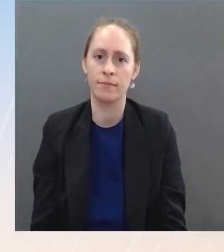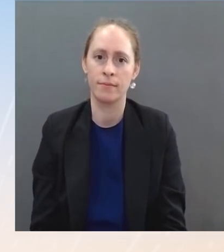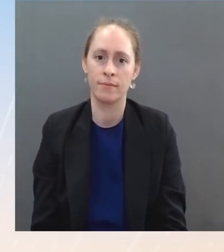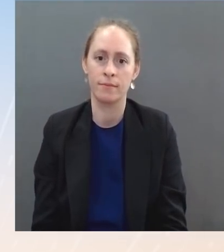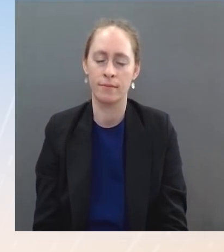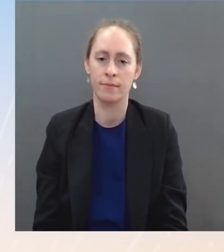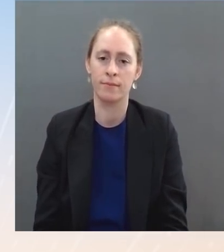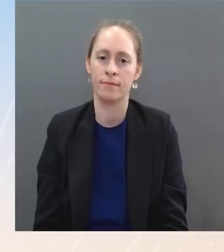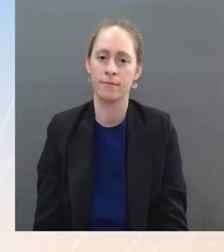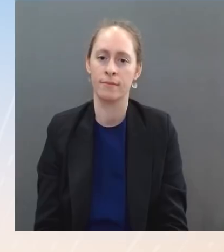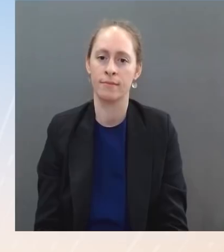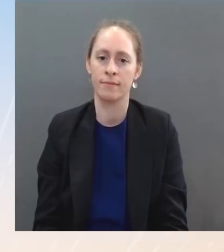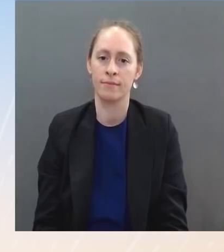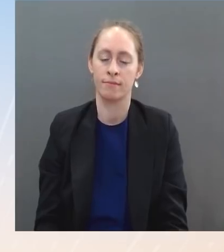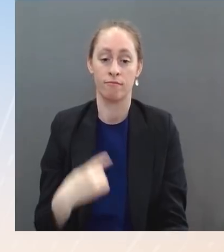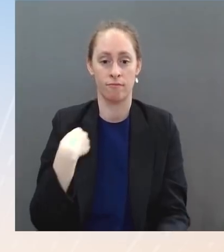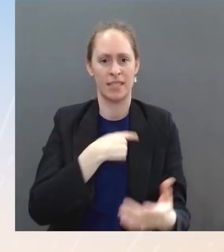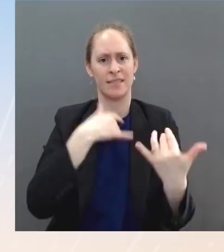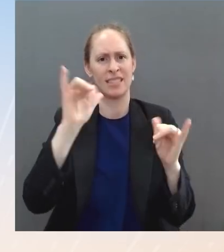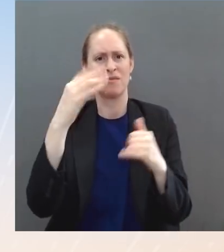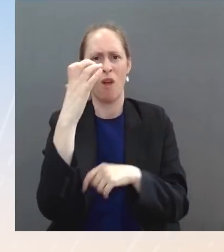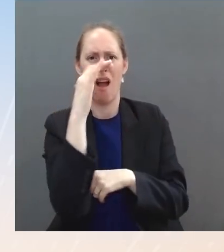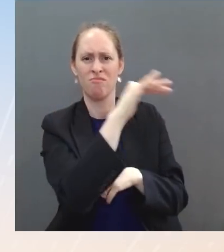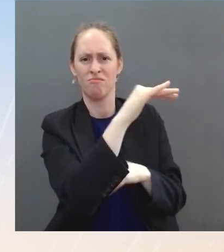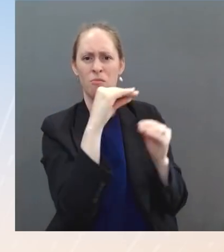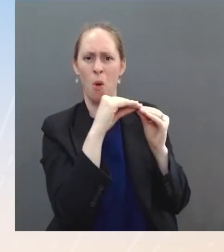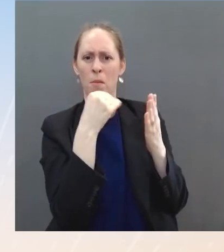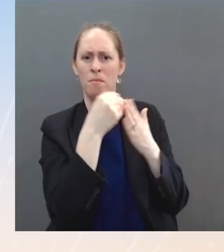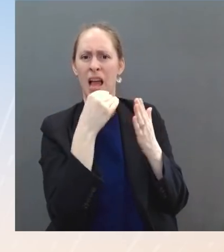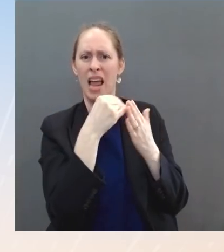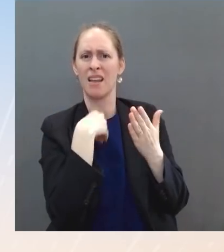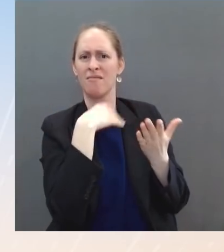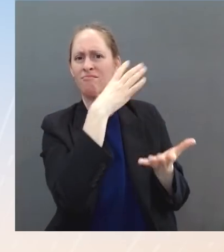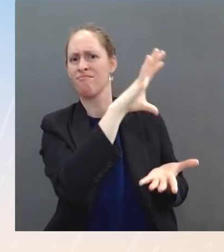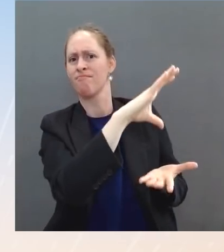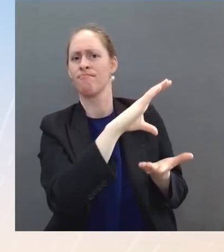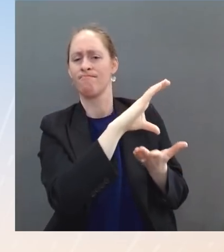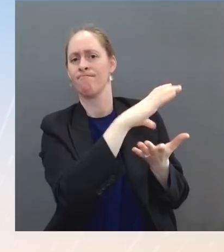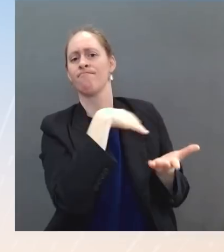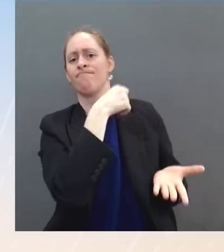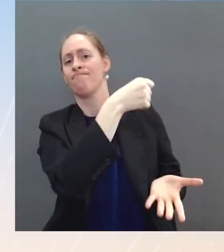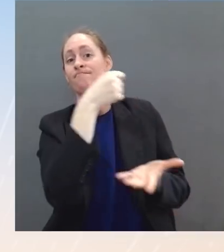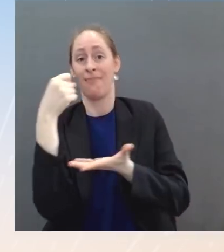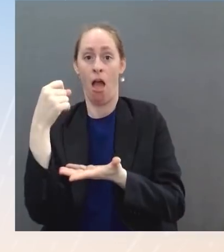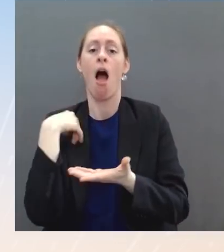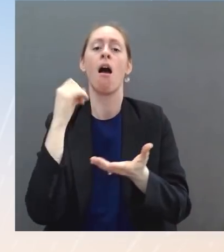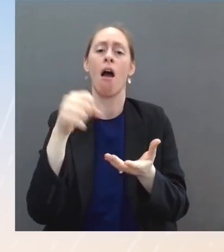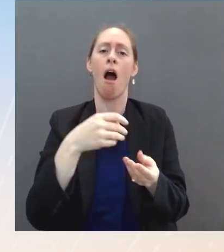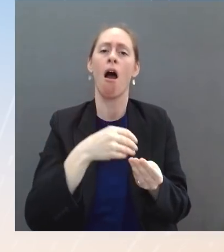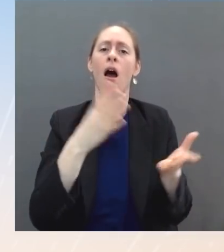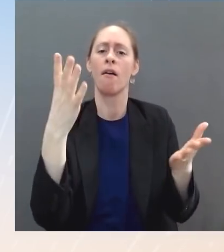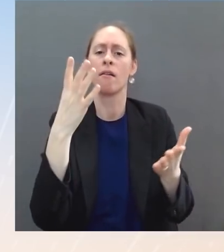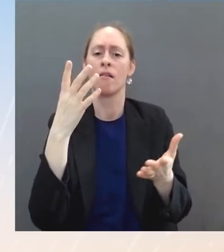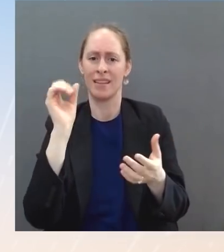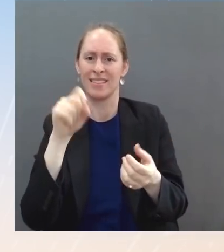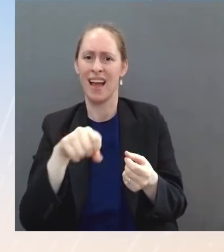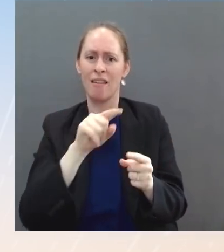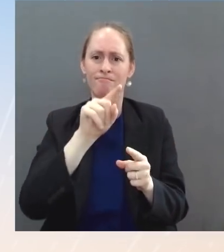support for international -- for ensuring we continue to be the arsenal of vaccines in the world, regardless of what this final package looks like.